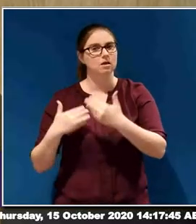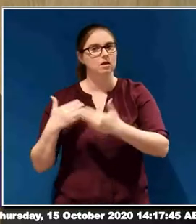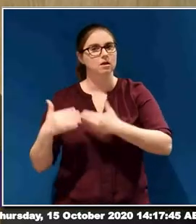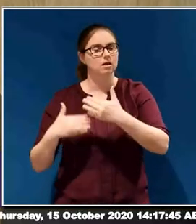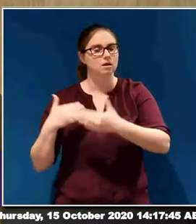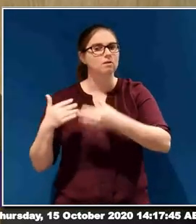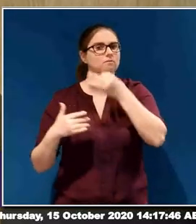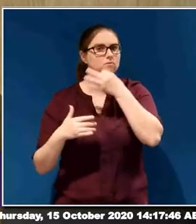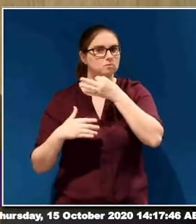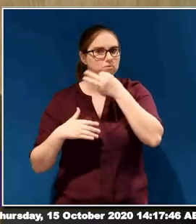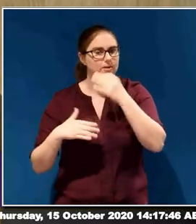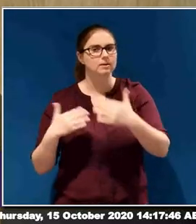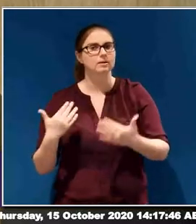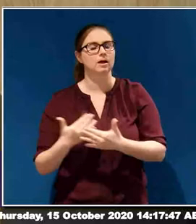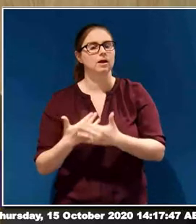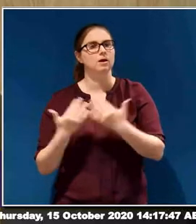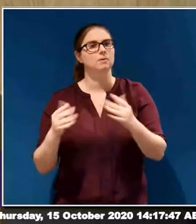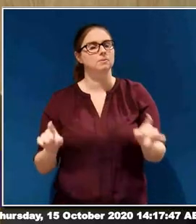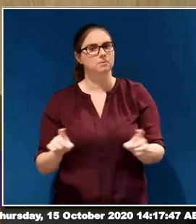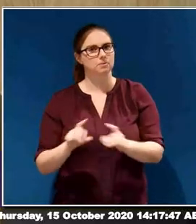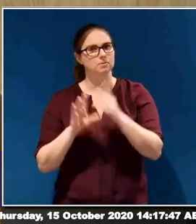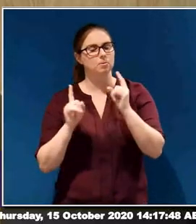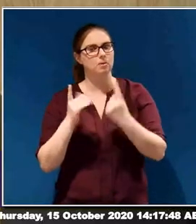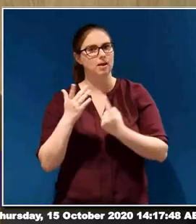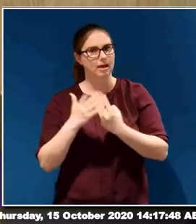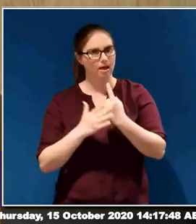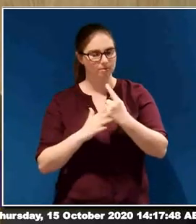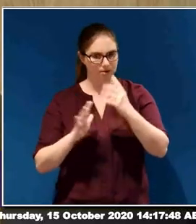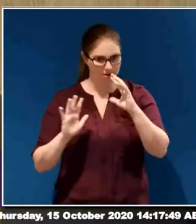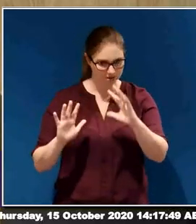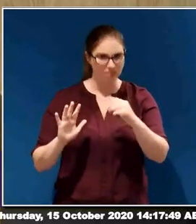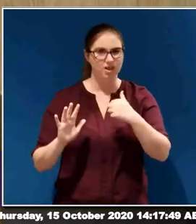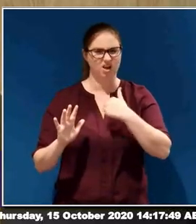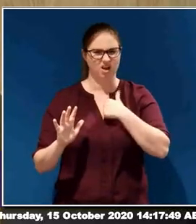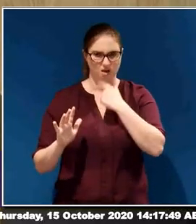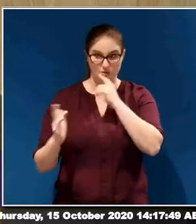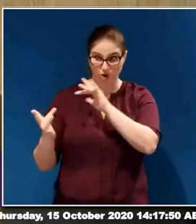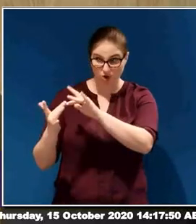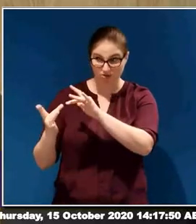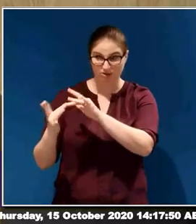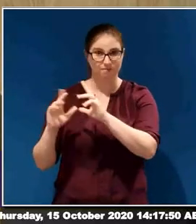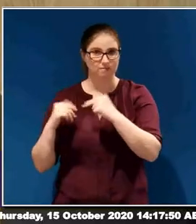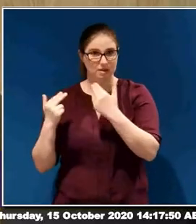them, the student and their family, and we would - I asked the student to tell